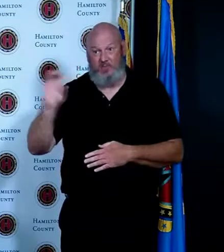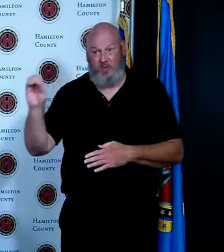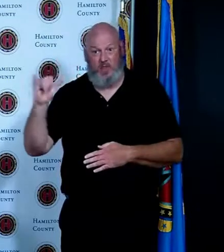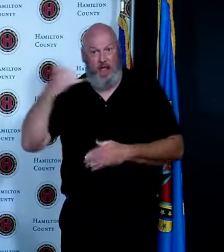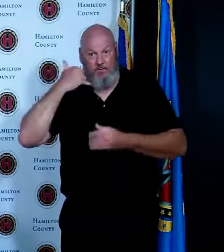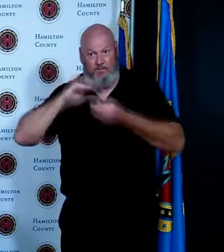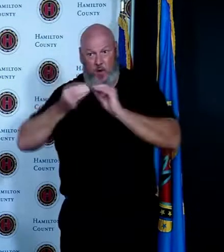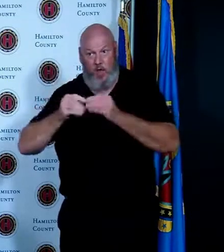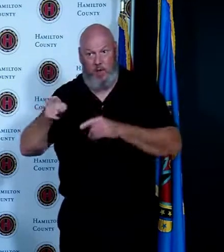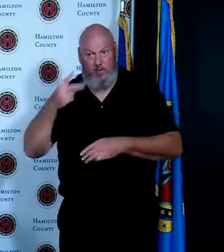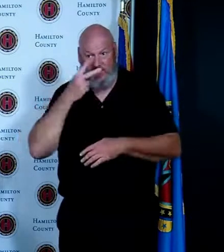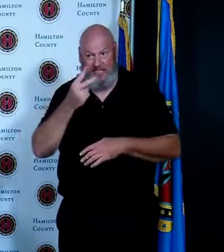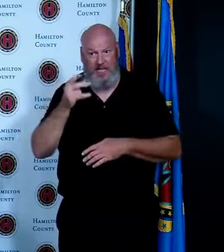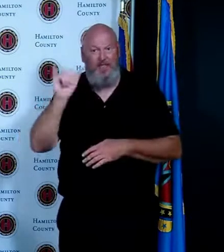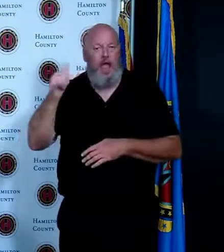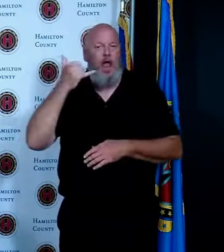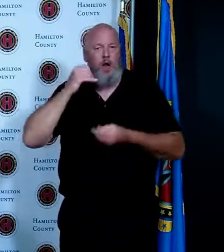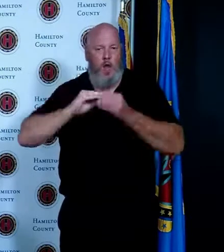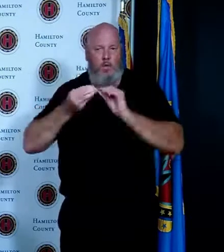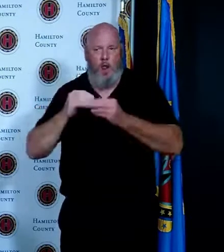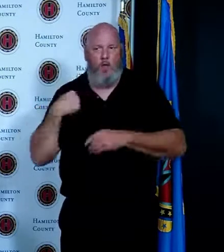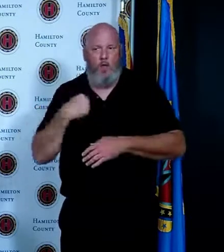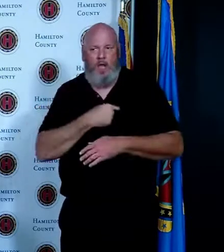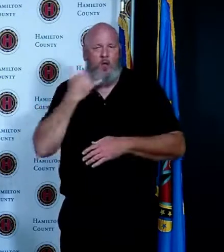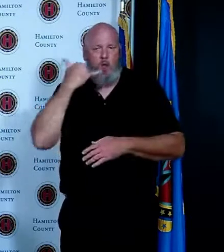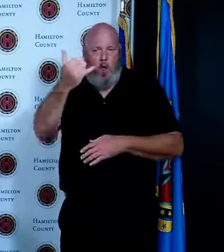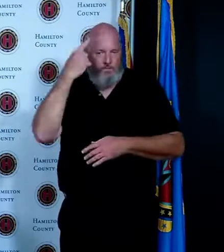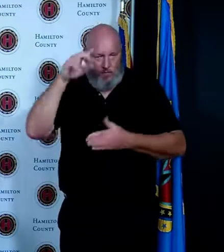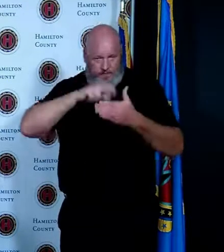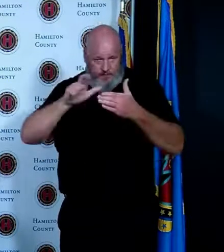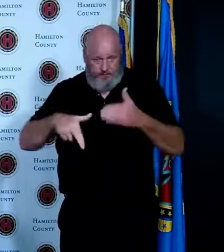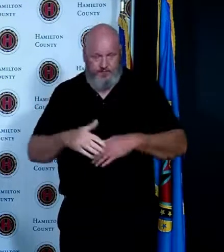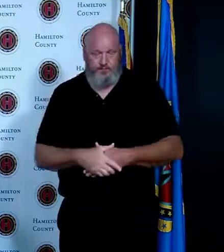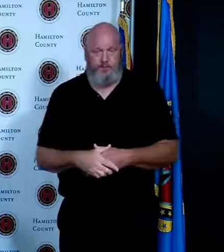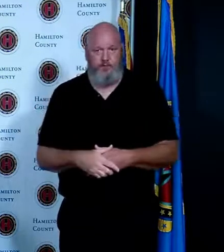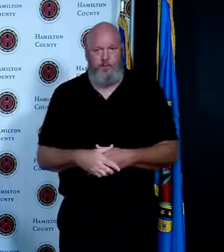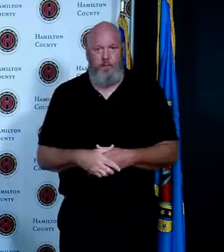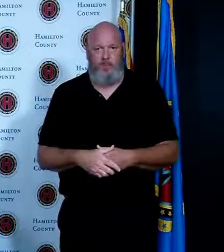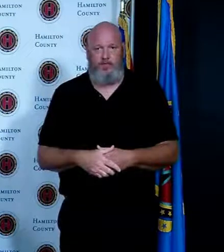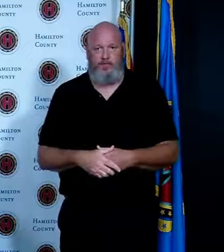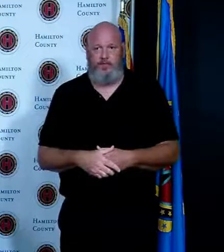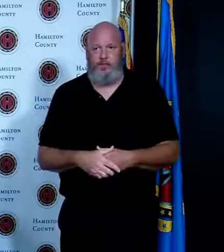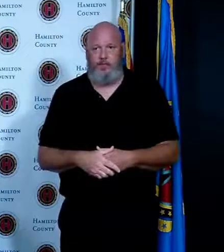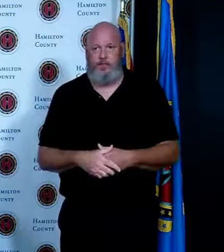concludes our questions from reporters all right well thank you so much to